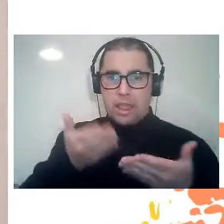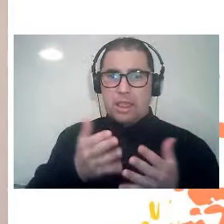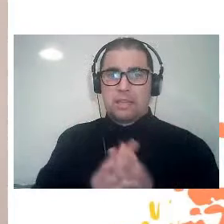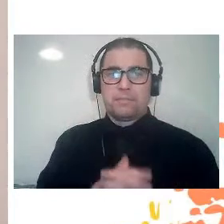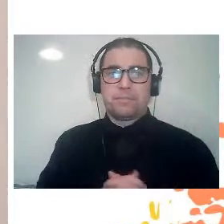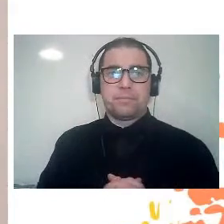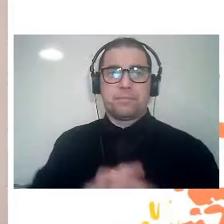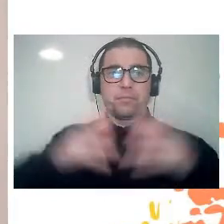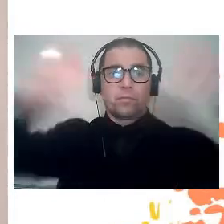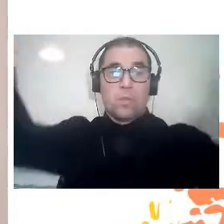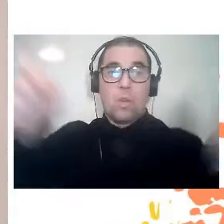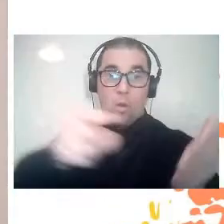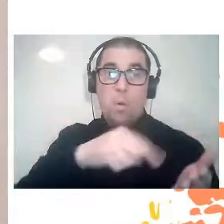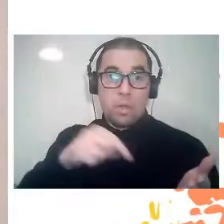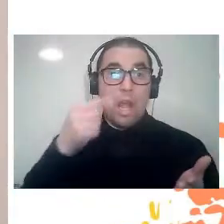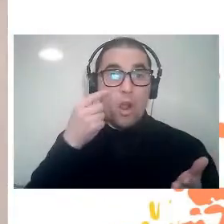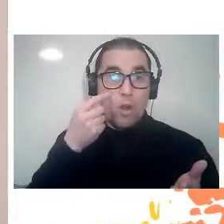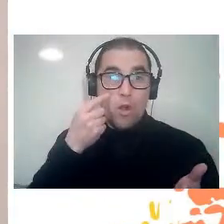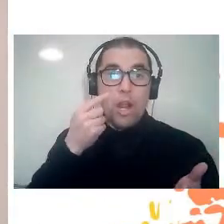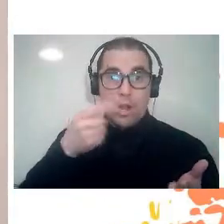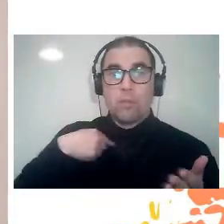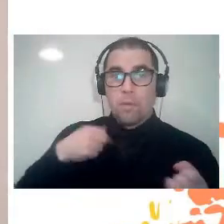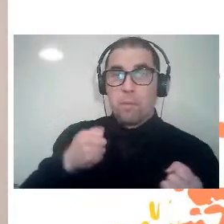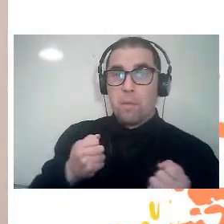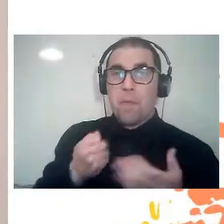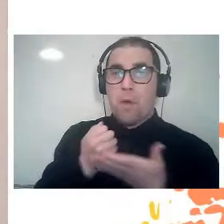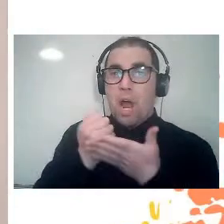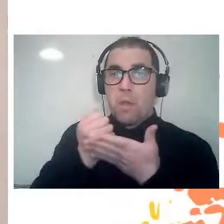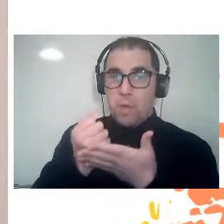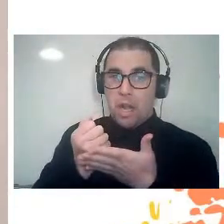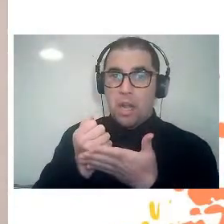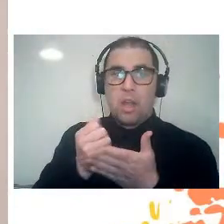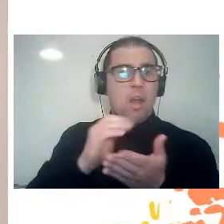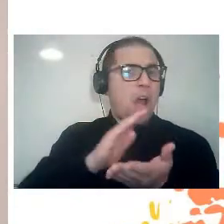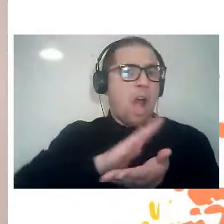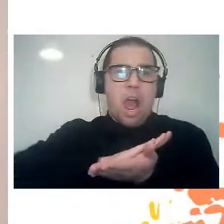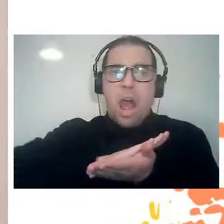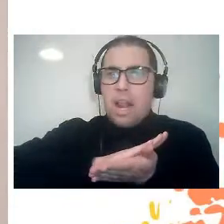Know that we can help you completely free of charge.